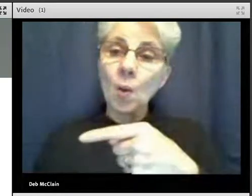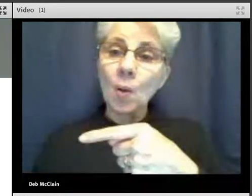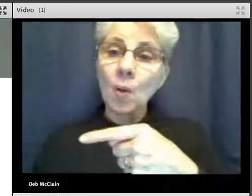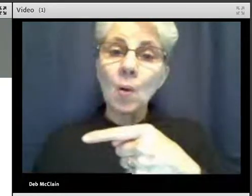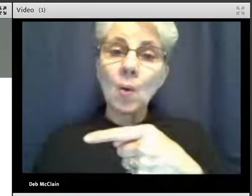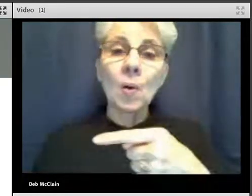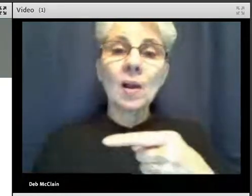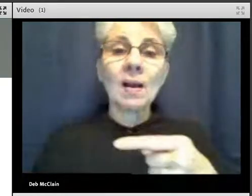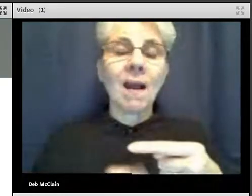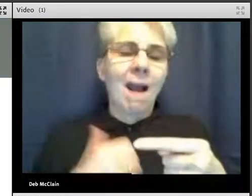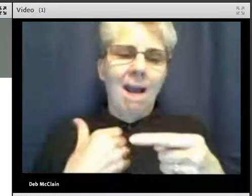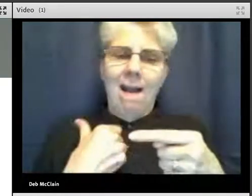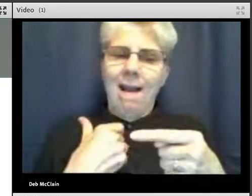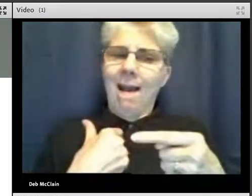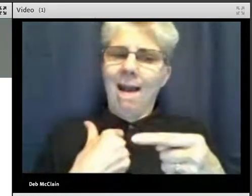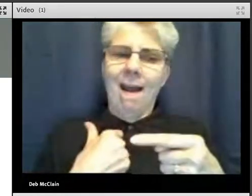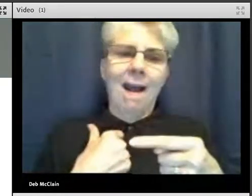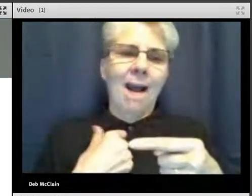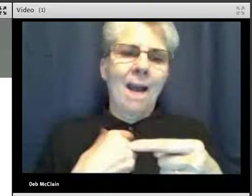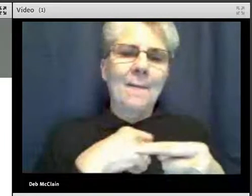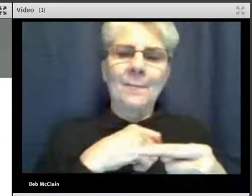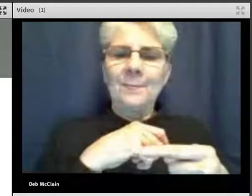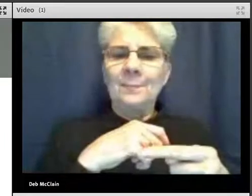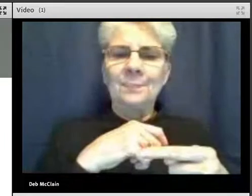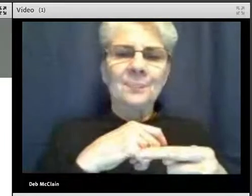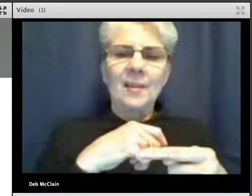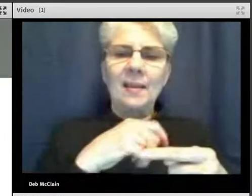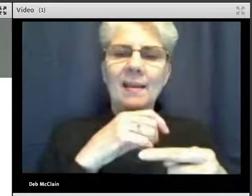So the next thing is, and I am a Canva lover.